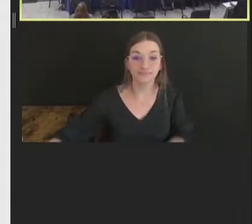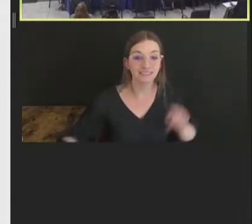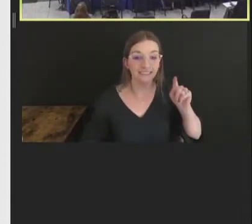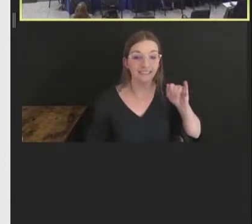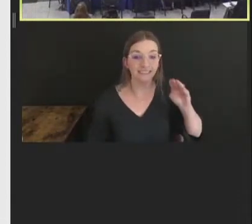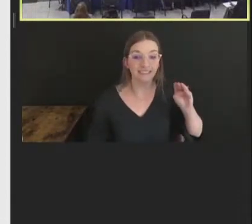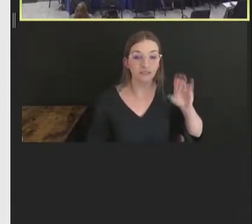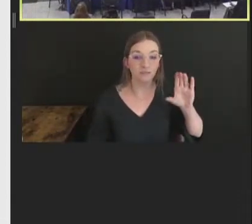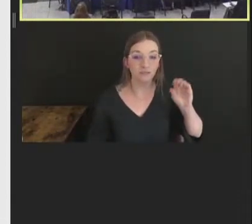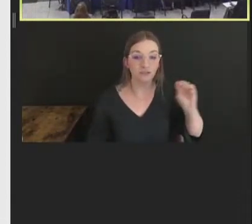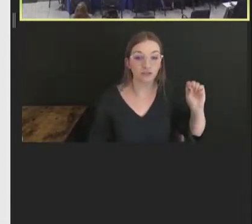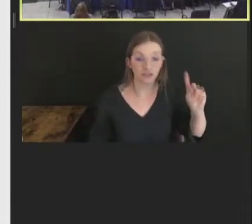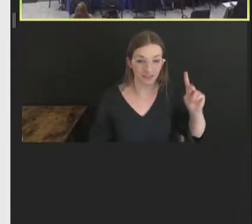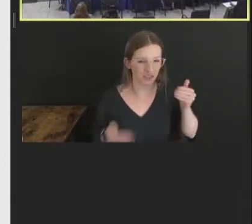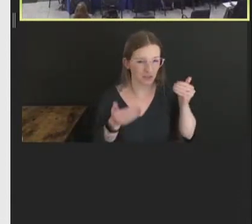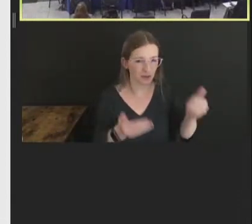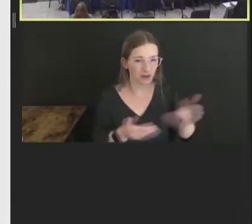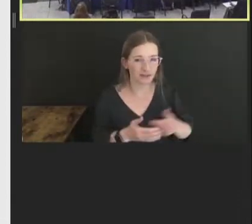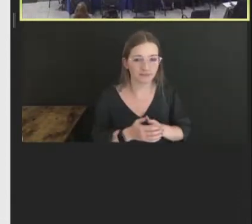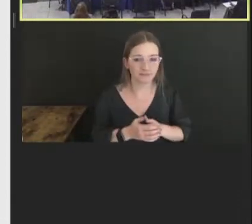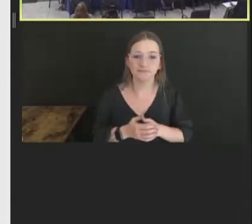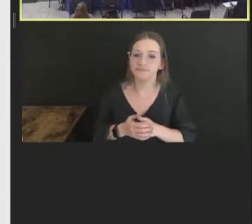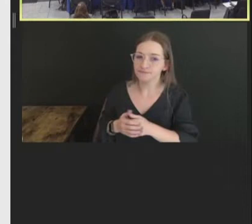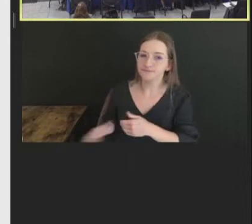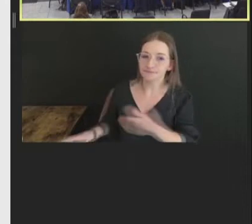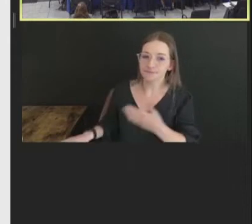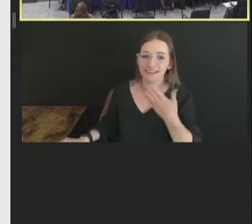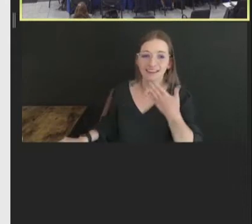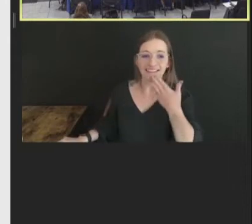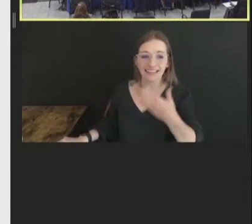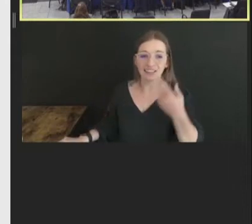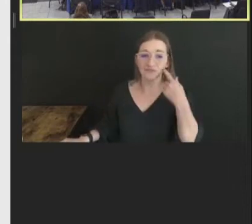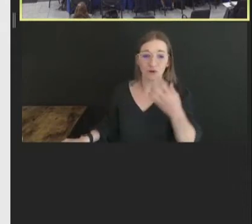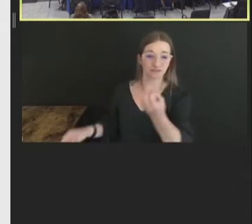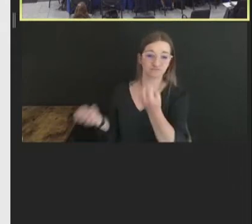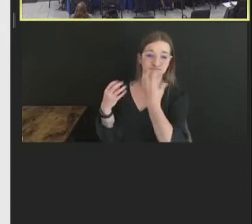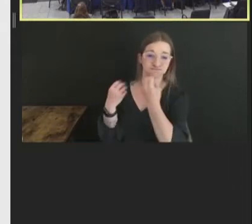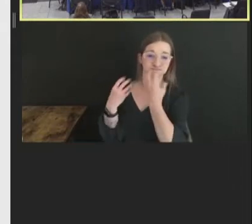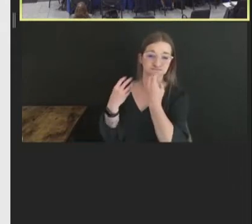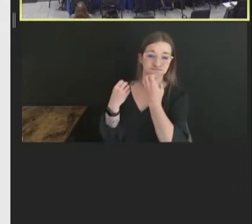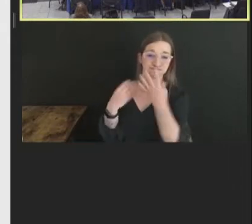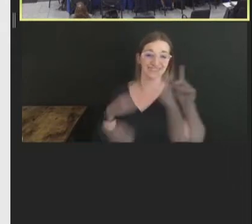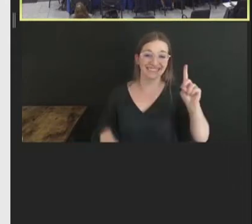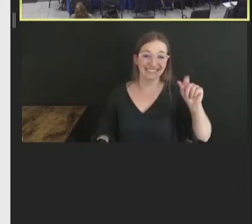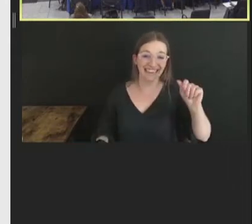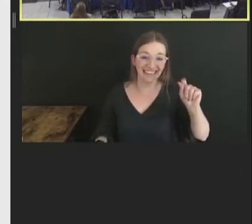Tim Cooke: Thank you for that torrent of data . I